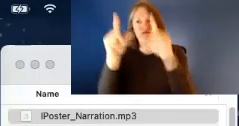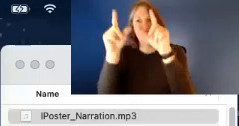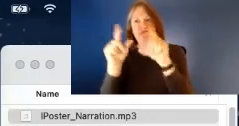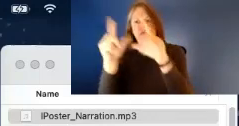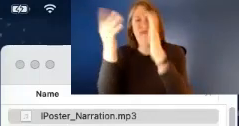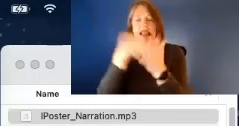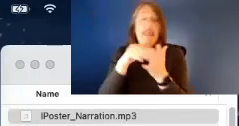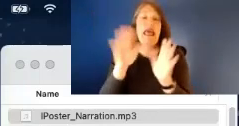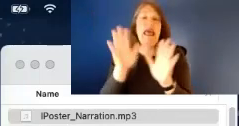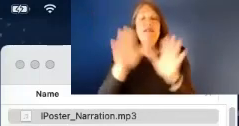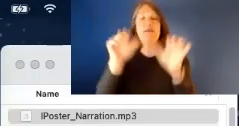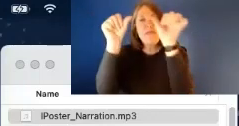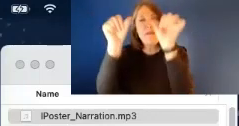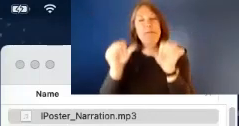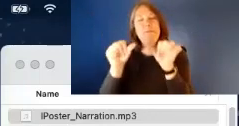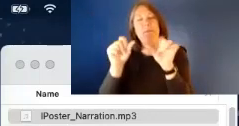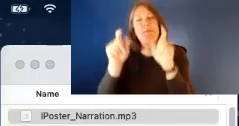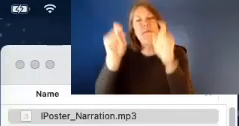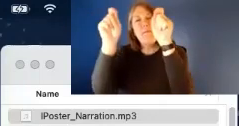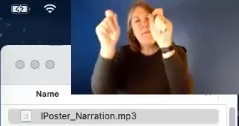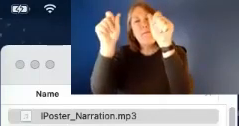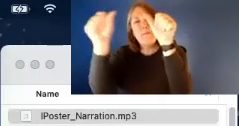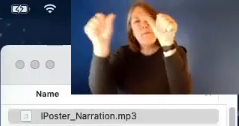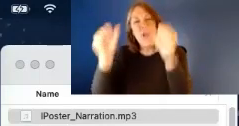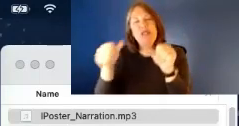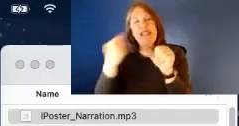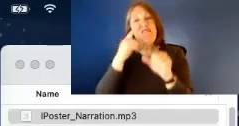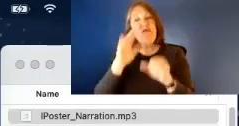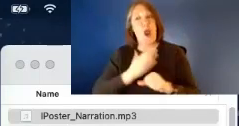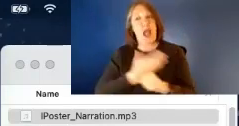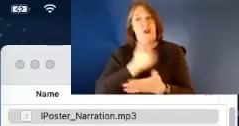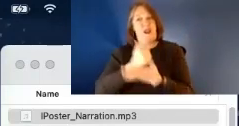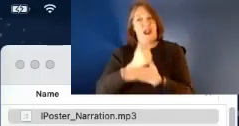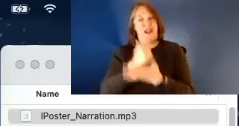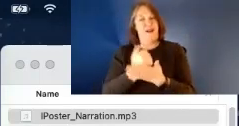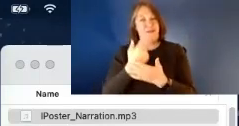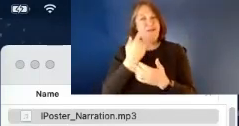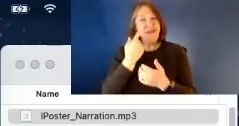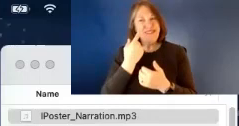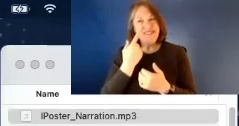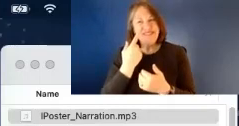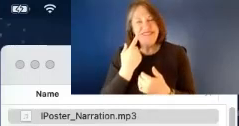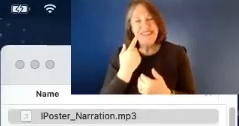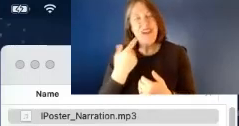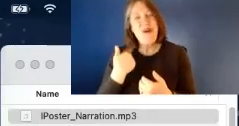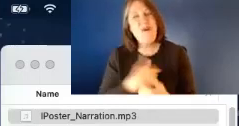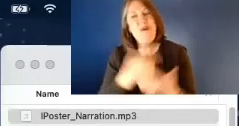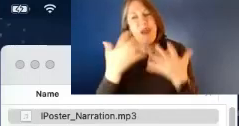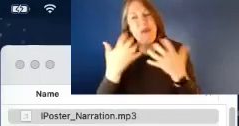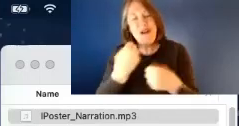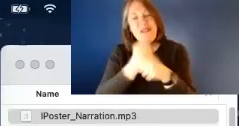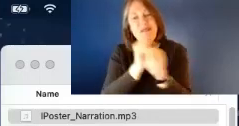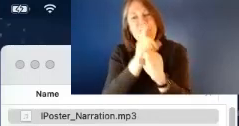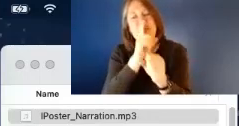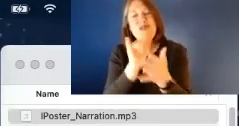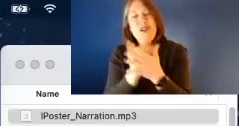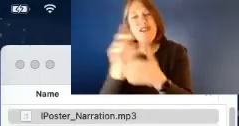is as much for our help as it is too yours. We want to make sure that the databases are